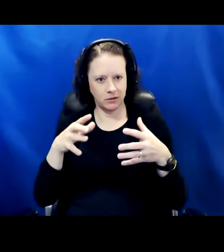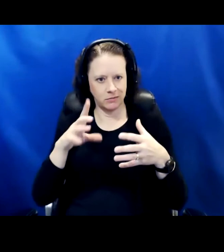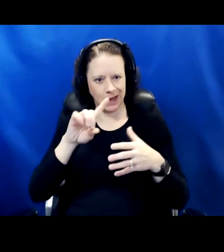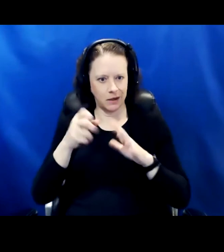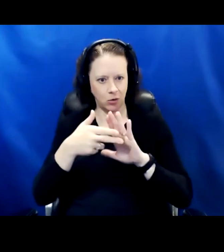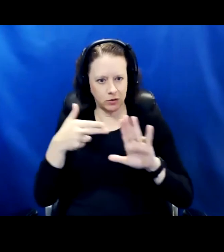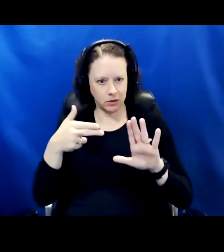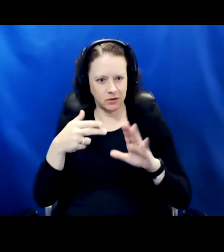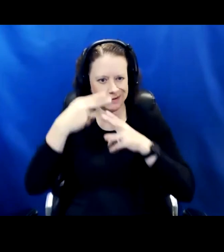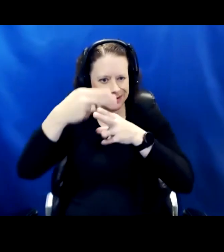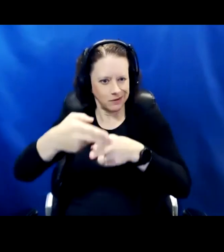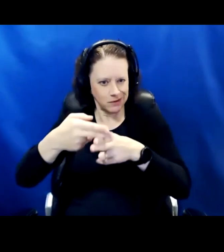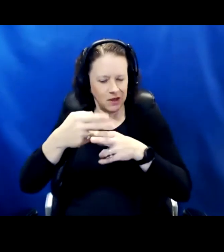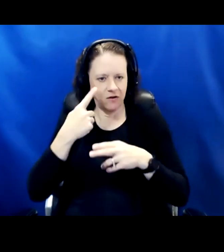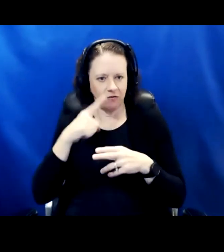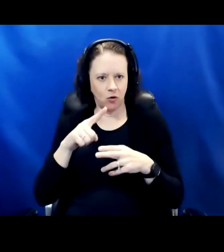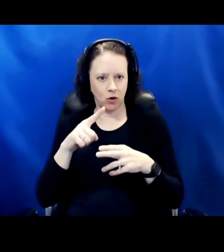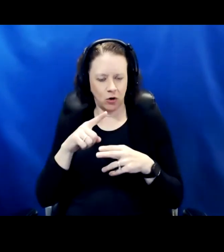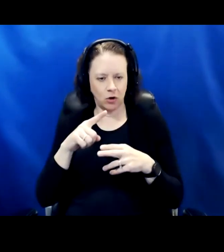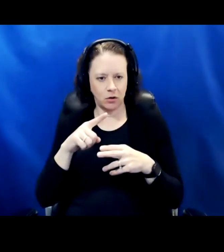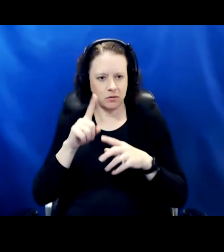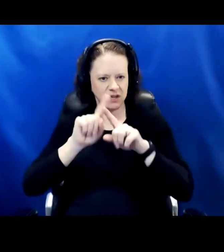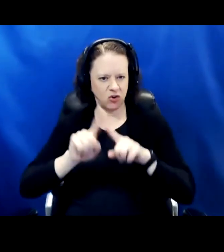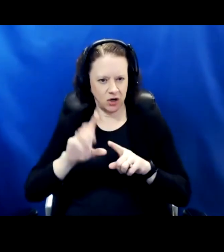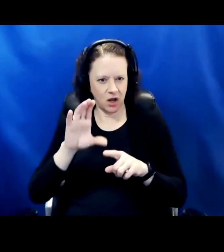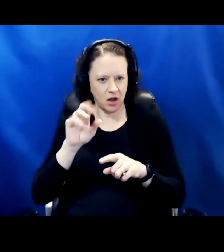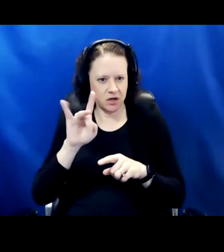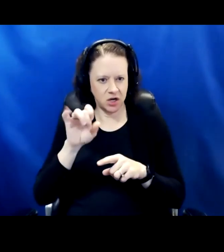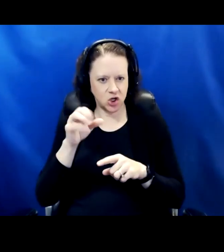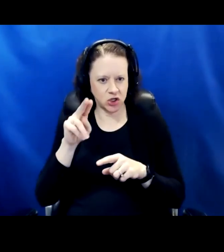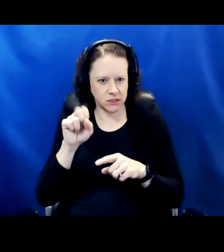name for conditions, but if the person has epilepsy as part